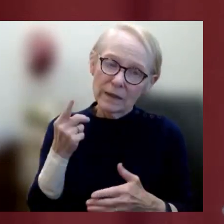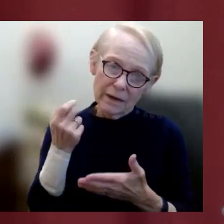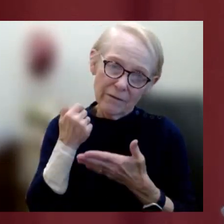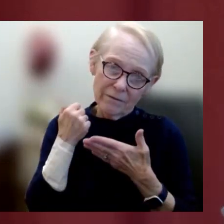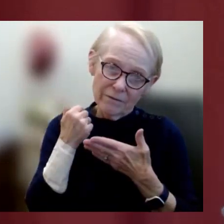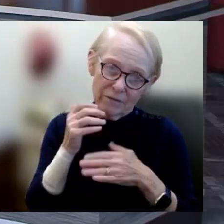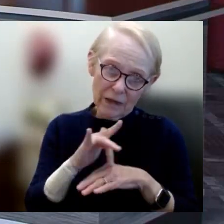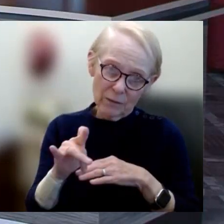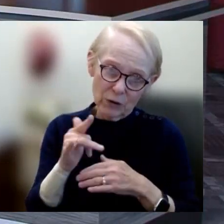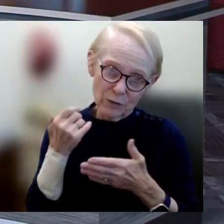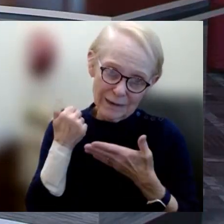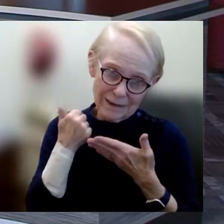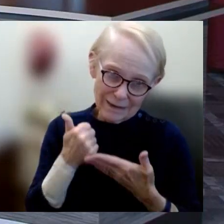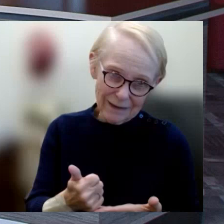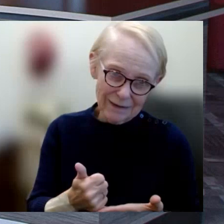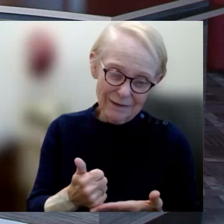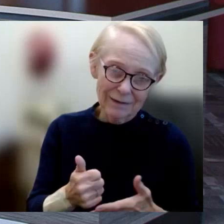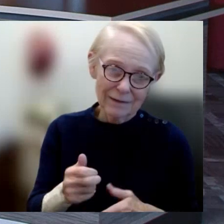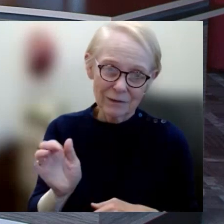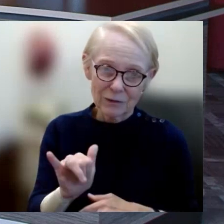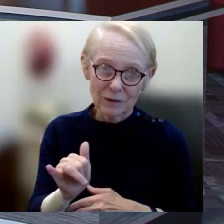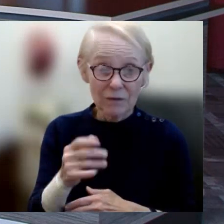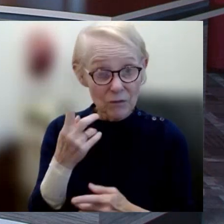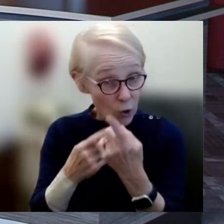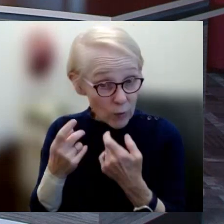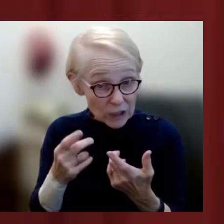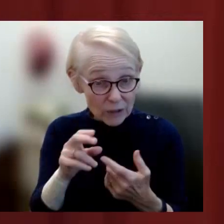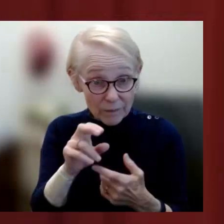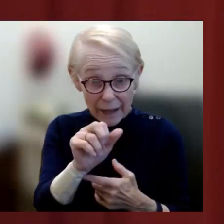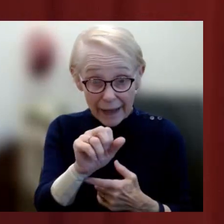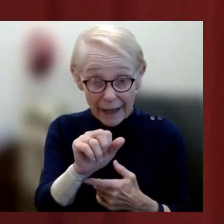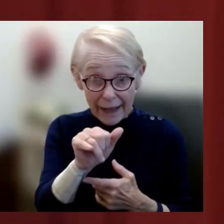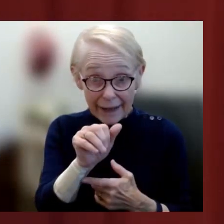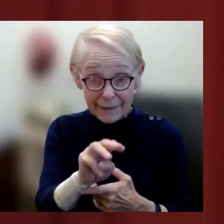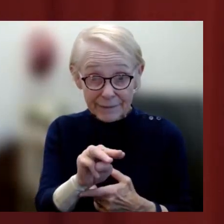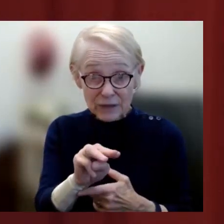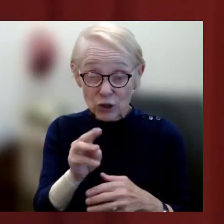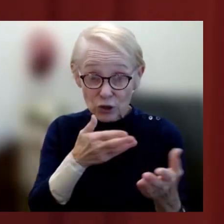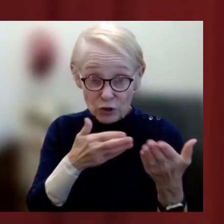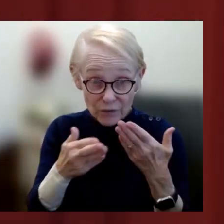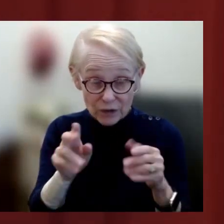and if you guys have any questions in regards to services that we provide please again as Ed